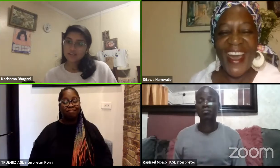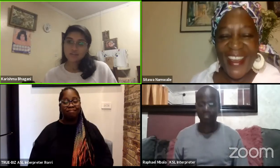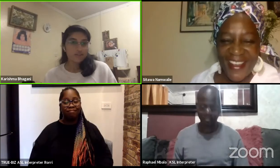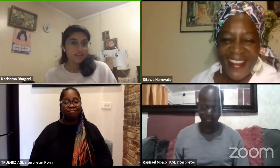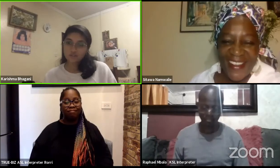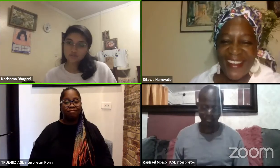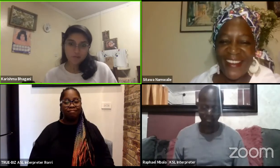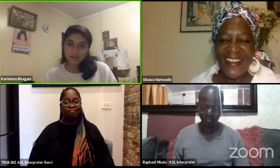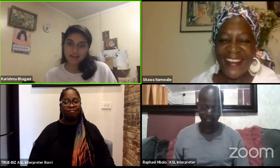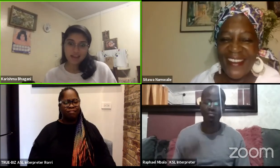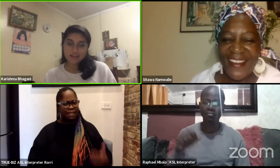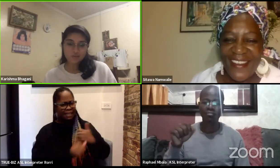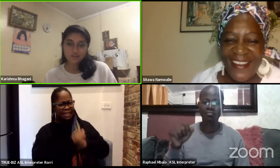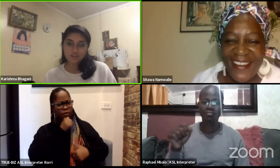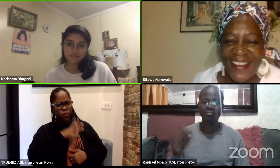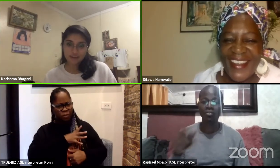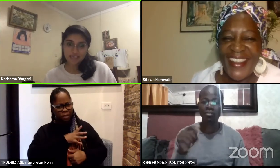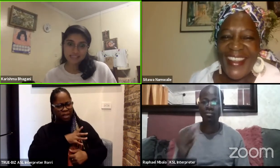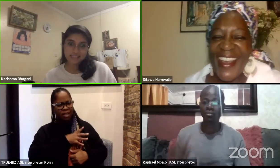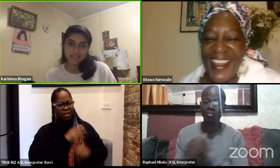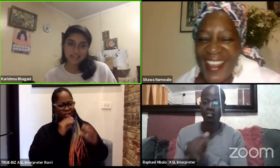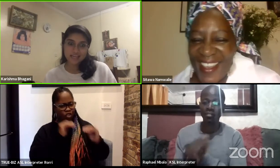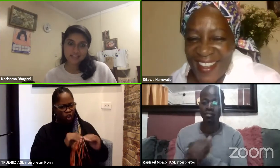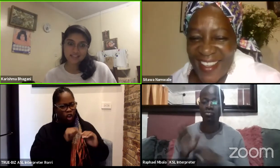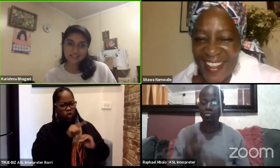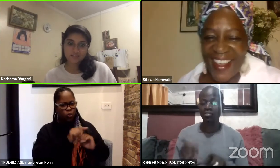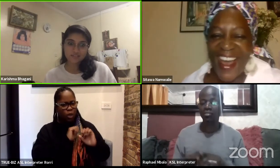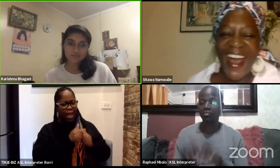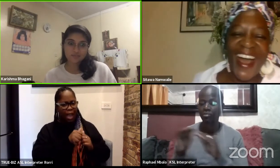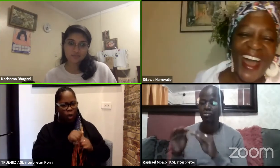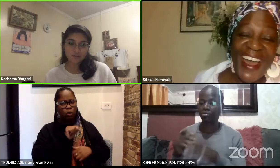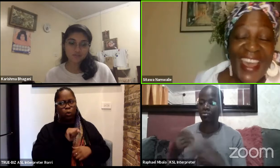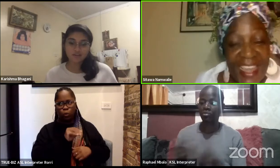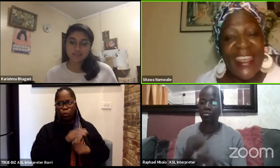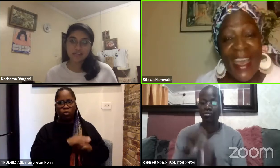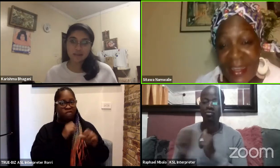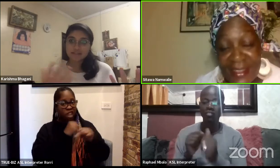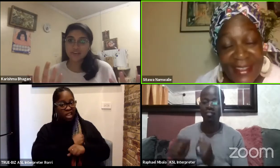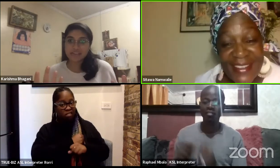Yeah. You're a dangerous woman and it taught you how to fight, and it's what you are today. It is. And it's very clear, right?